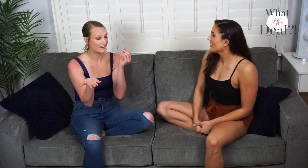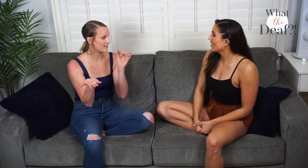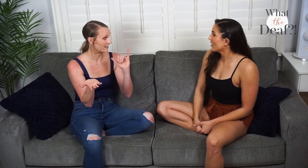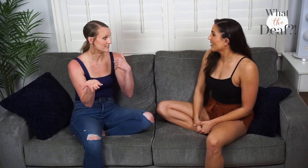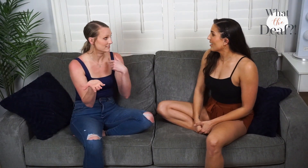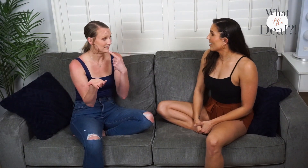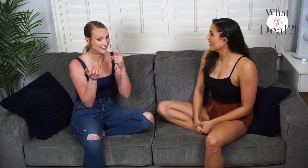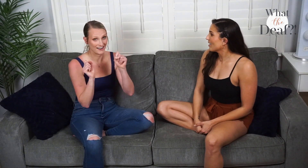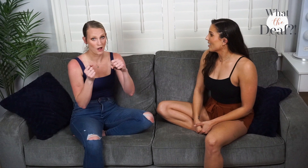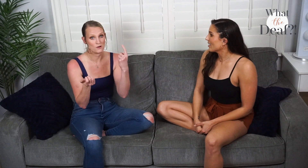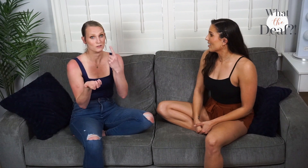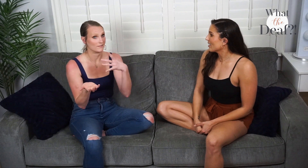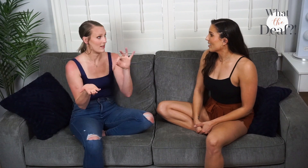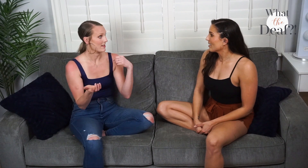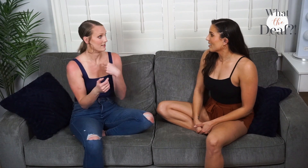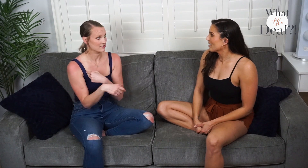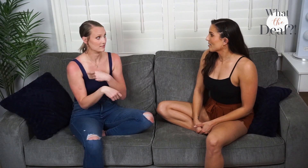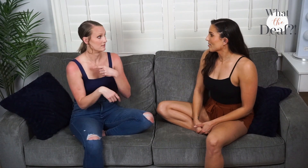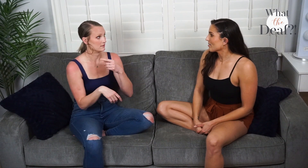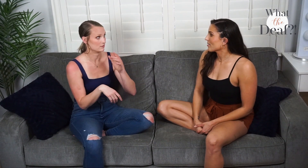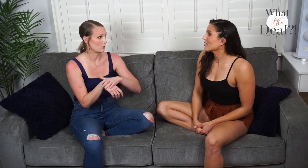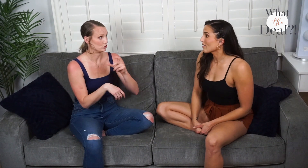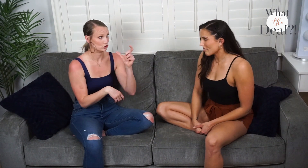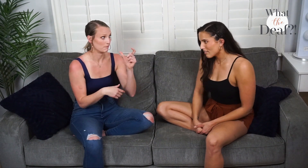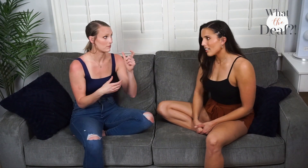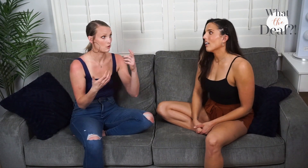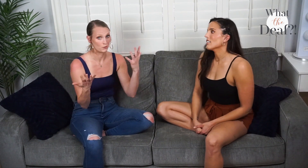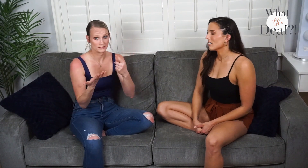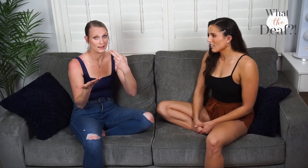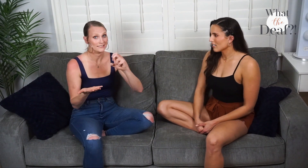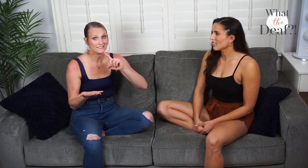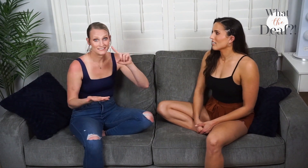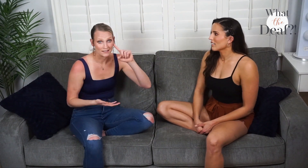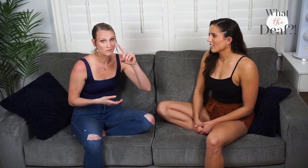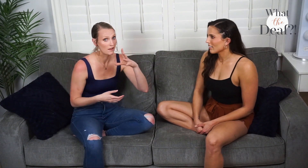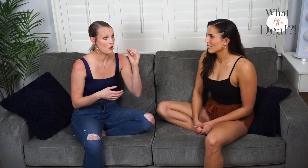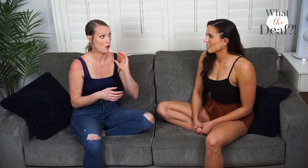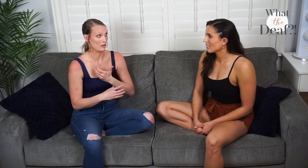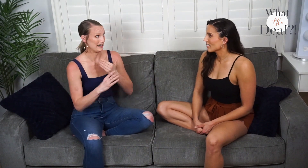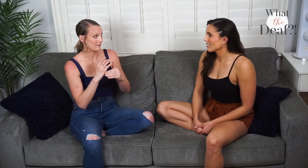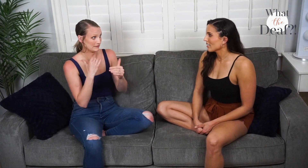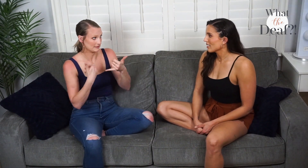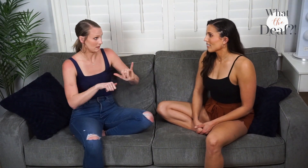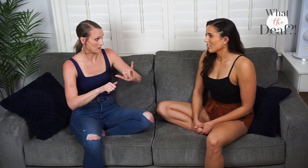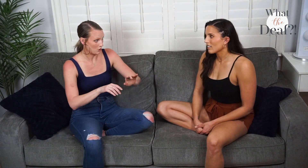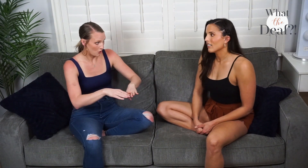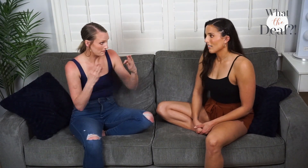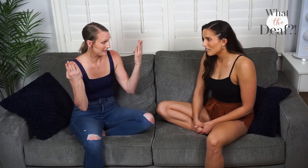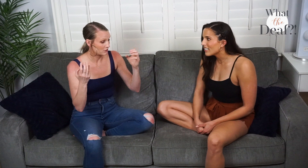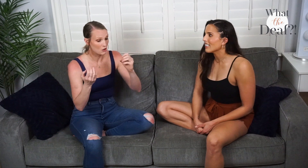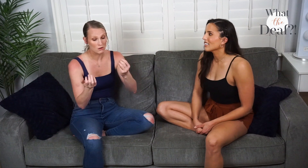And like I said, you can always find us on Instagram @whatthedeaf and our email is still open.